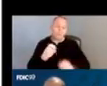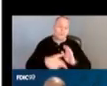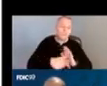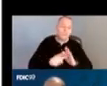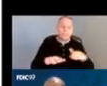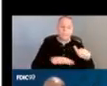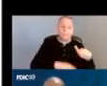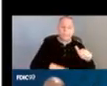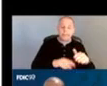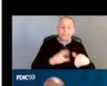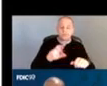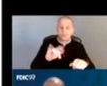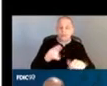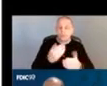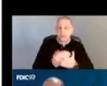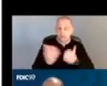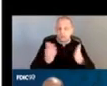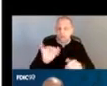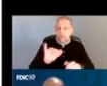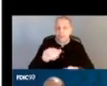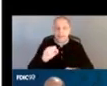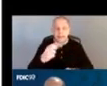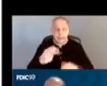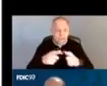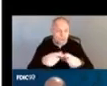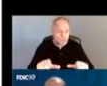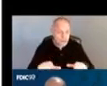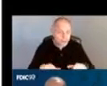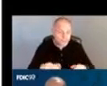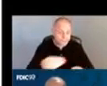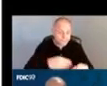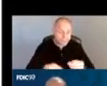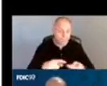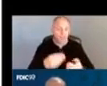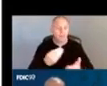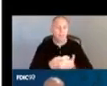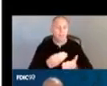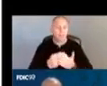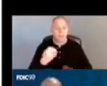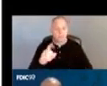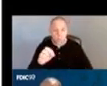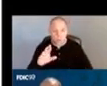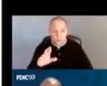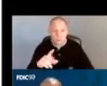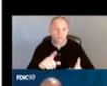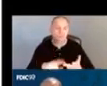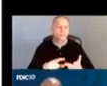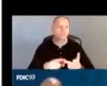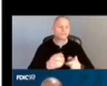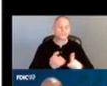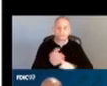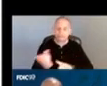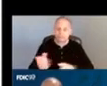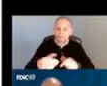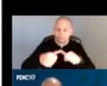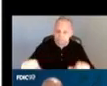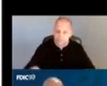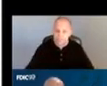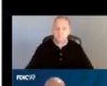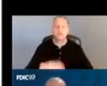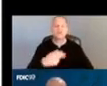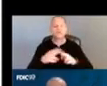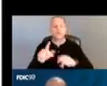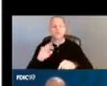services such as cash checking, money orders, remittances, short-term loans, savings accounts,